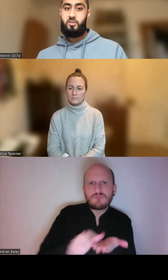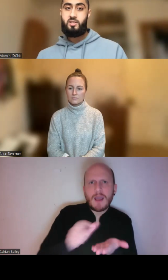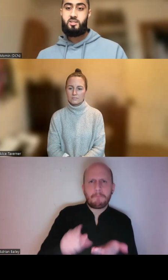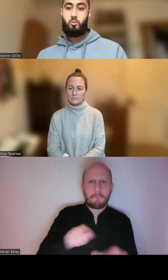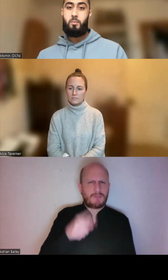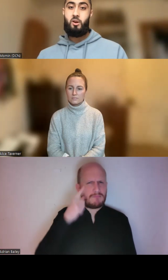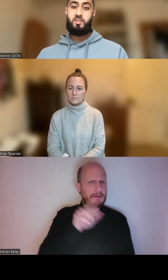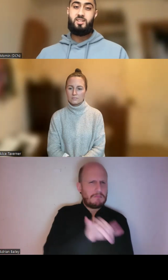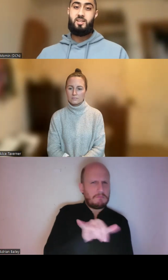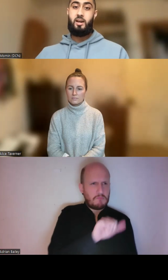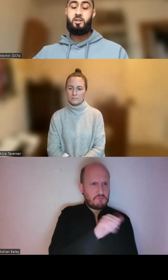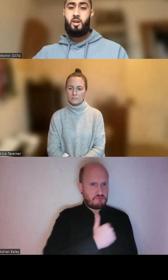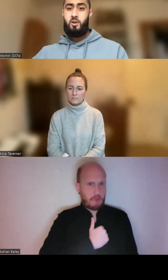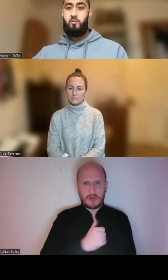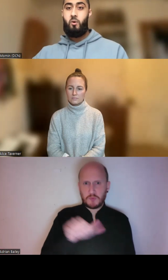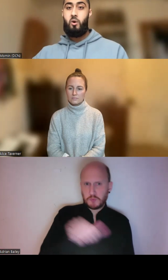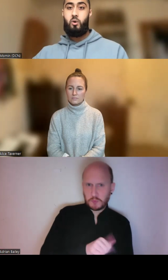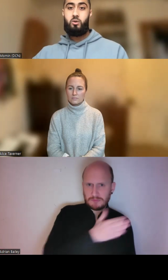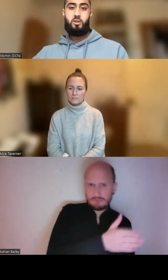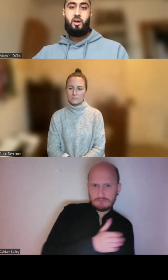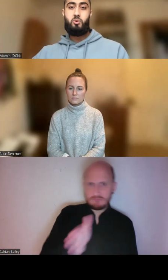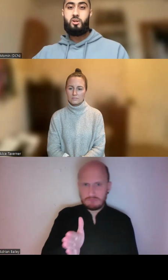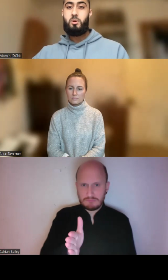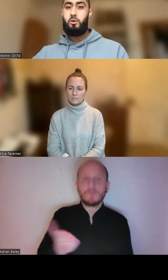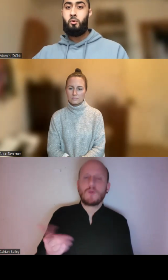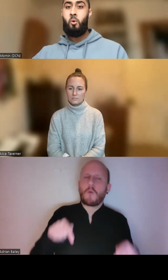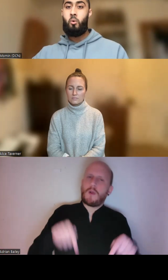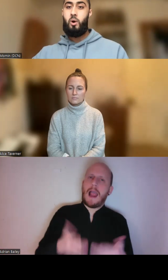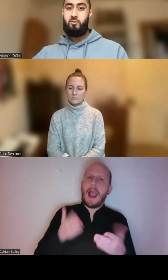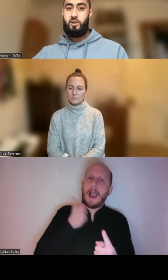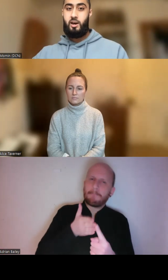This webinar is designed for everyone to be able to know what advertise